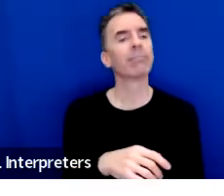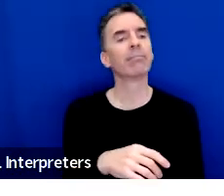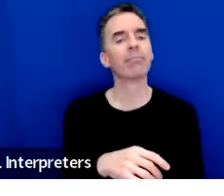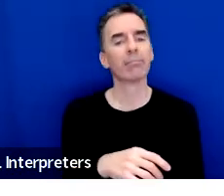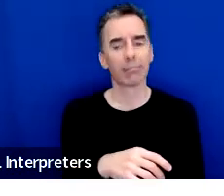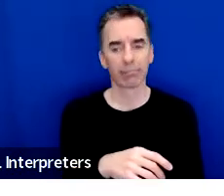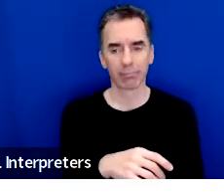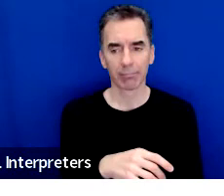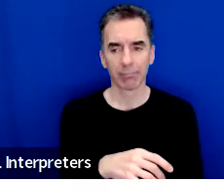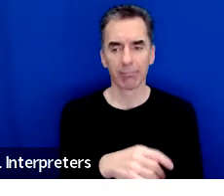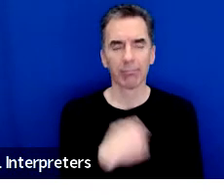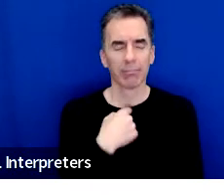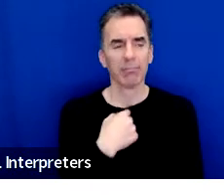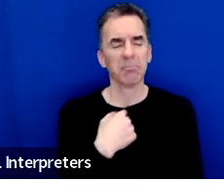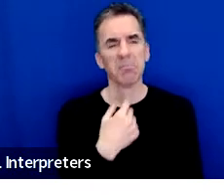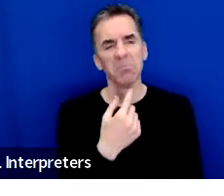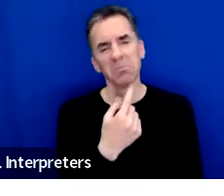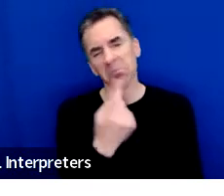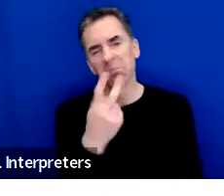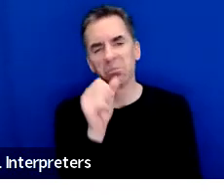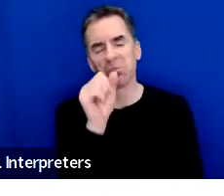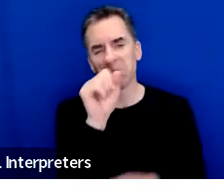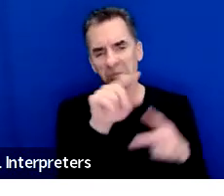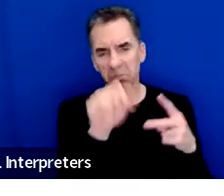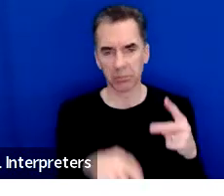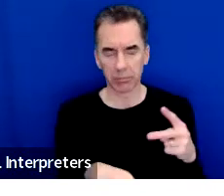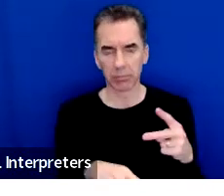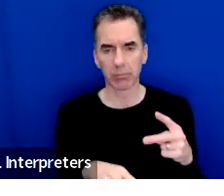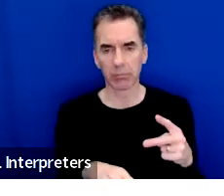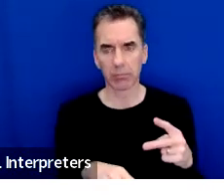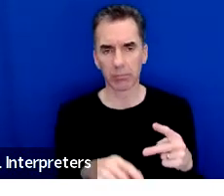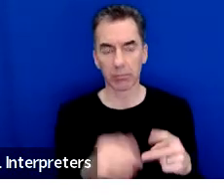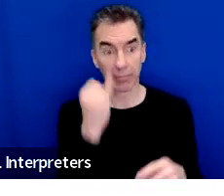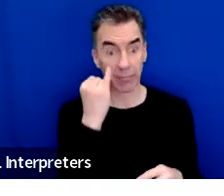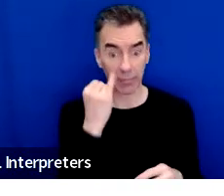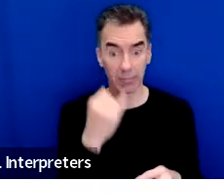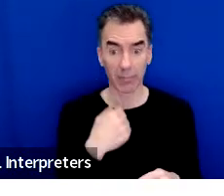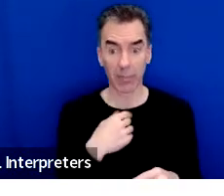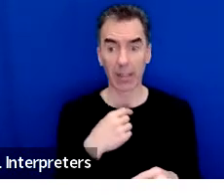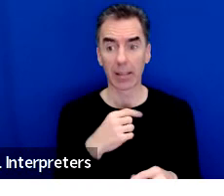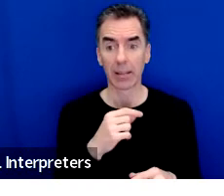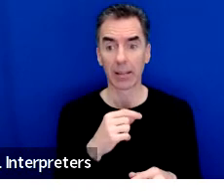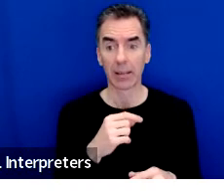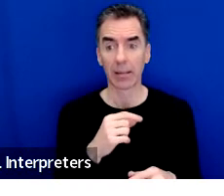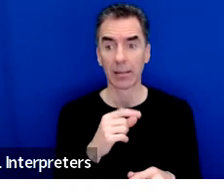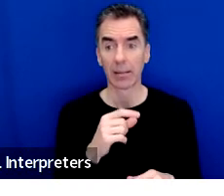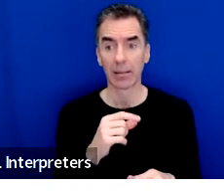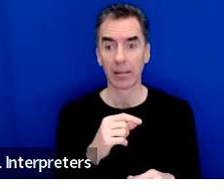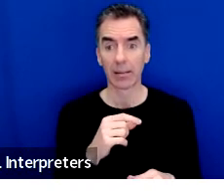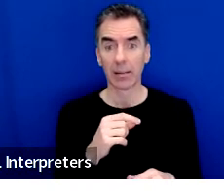I had a couple of questions but can if I assign a book out of the library of the Biblical library,